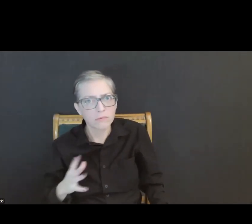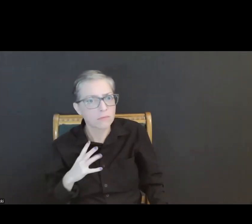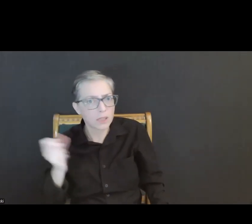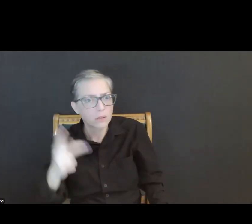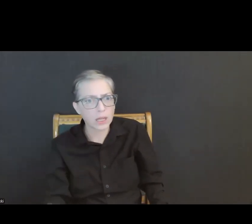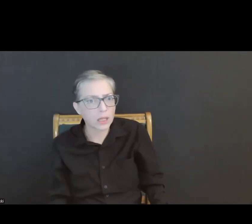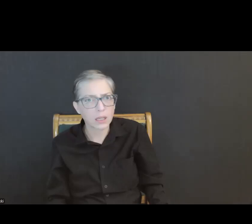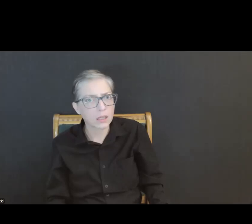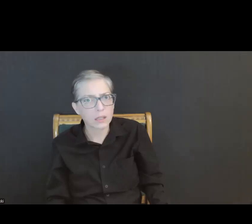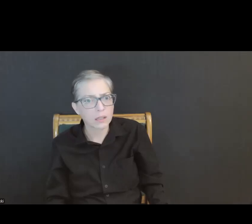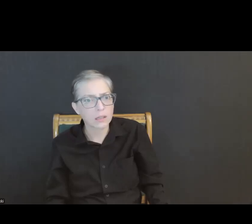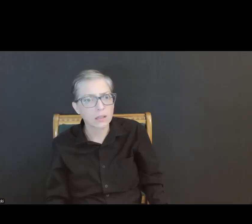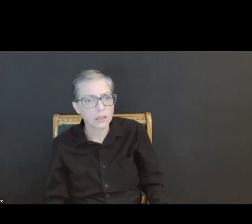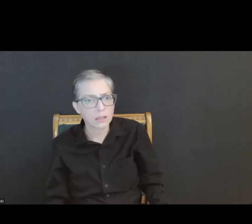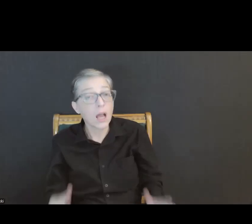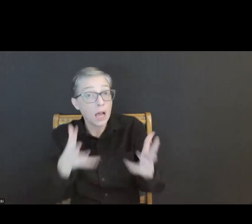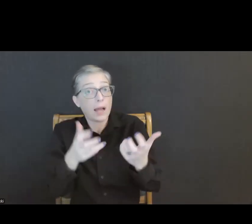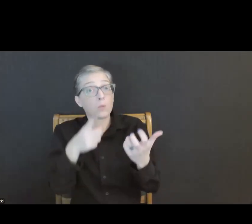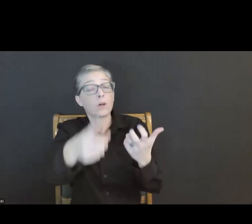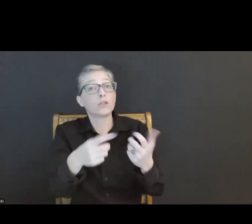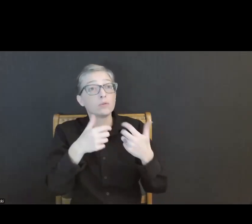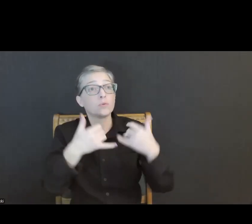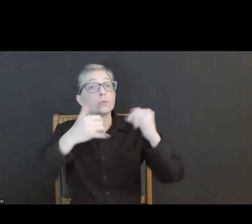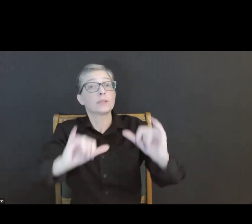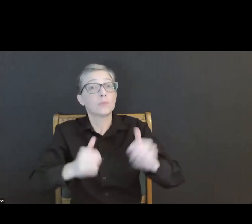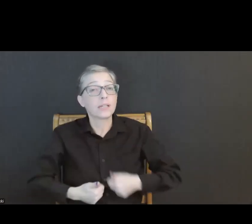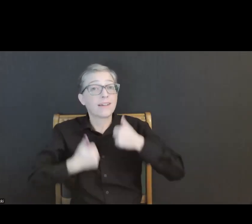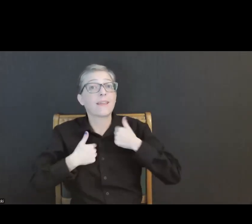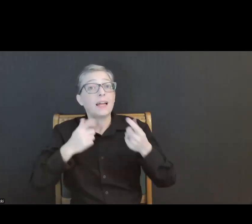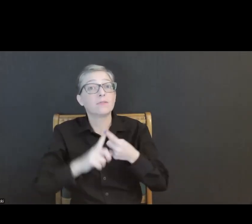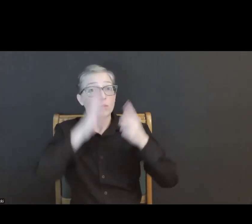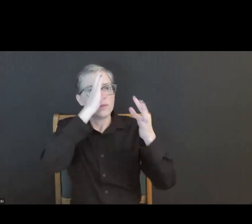alive to make those decisions and that's you know like you know that's part of it what do you want